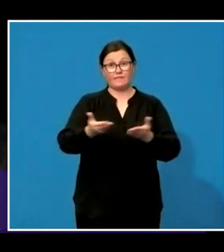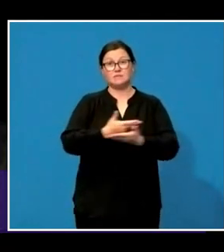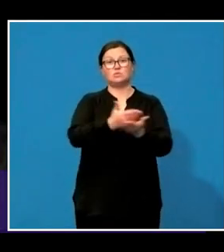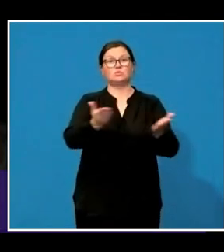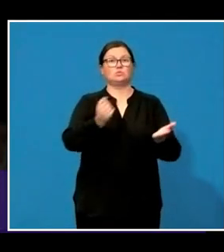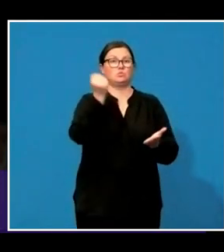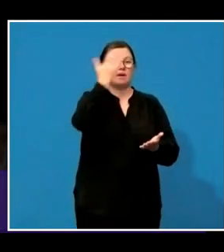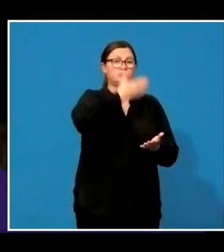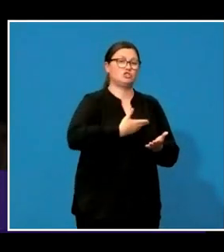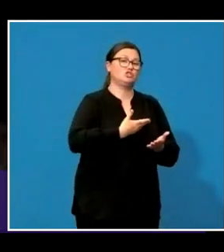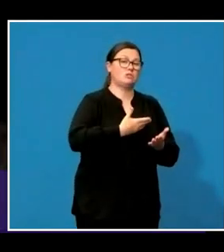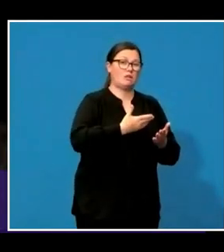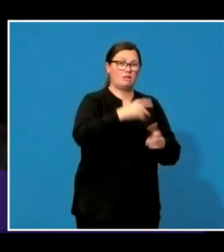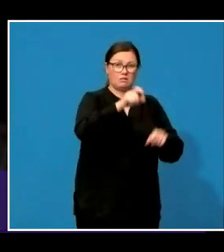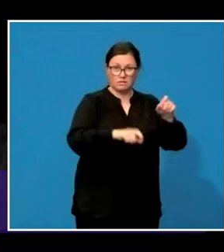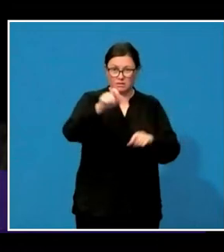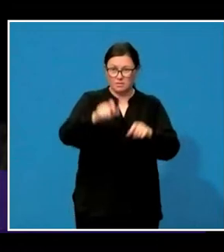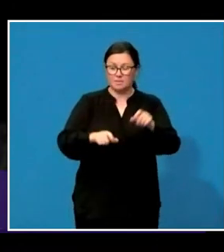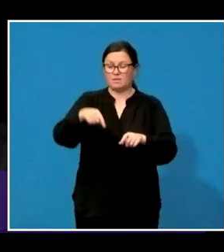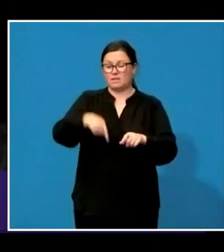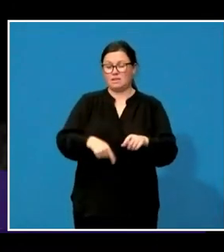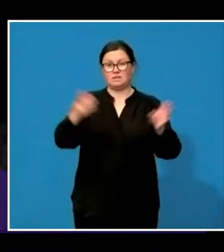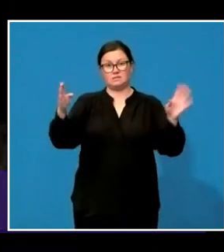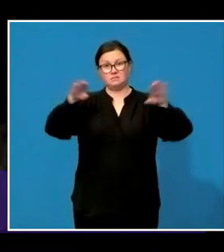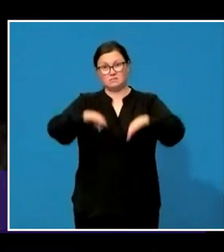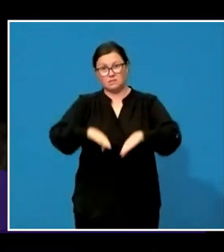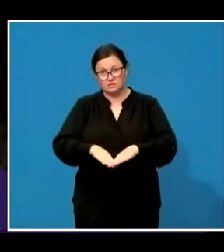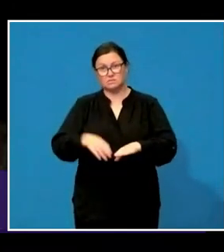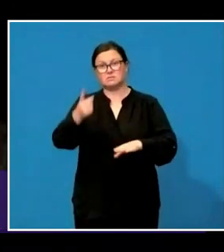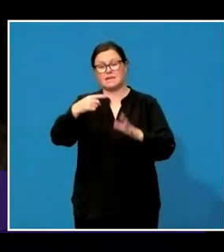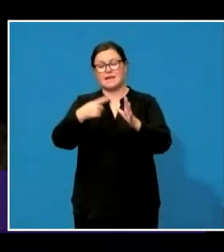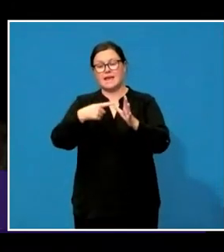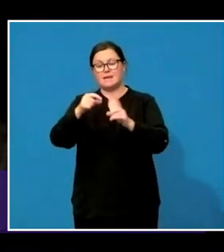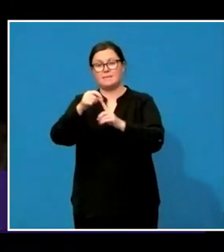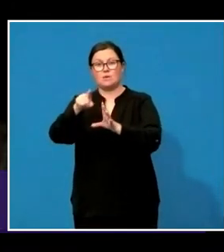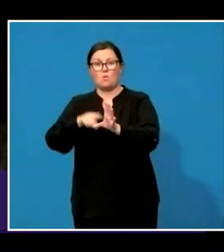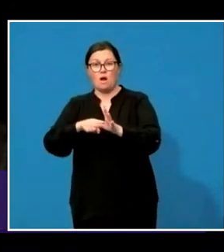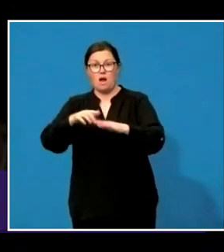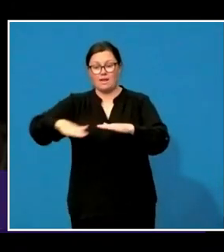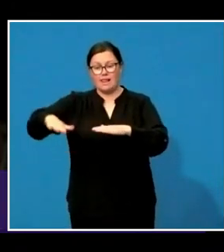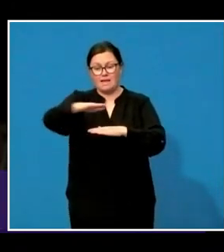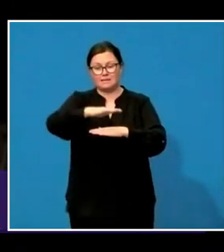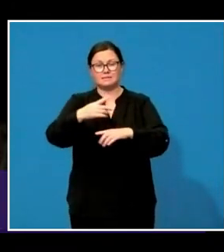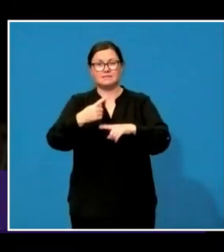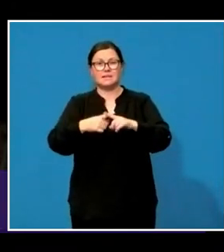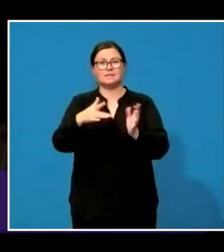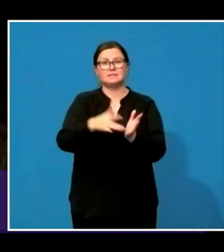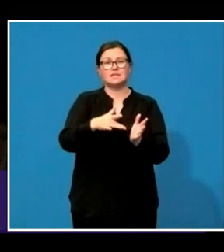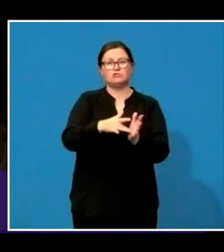Alice Springs and in the APY Lands and across Central Australia. Have you been in that type of employment for a little while now?